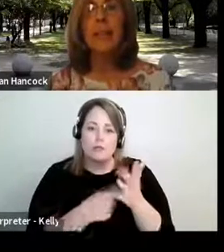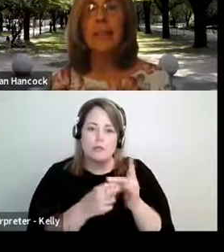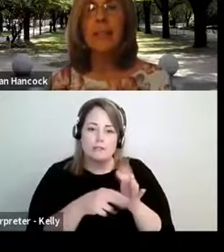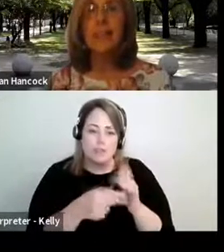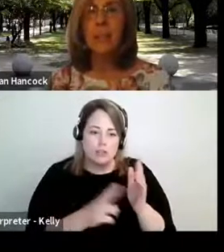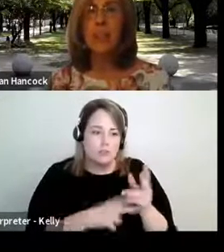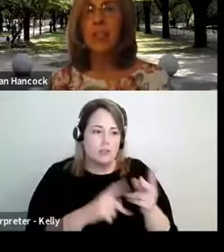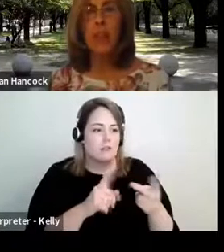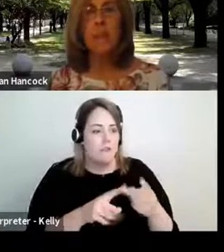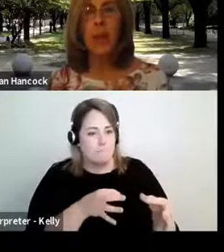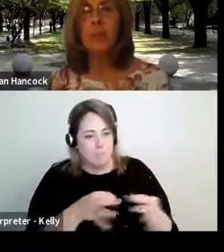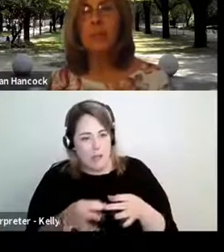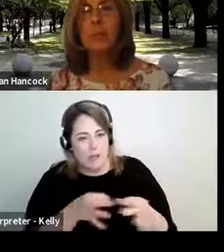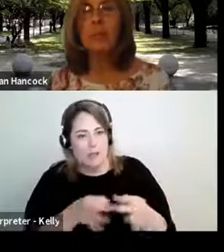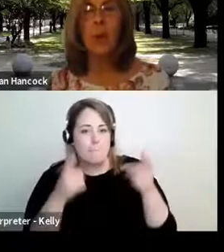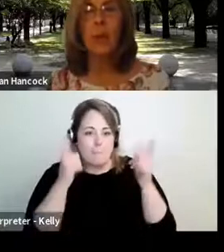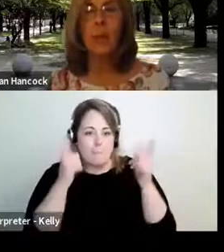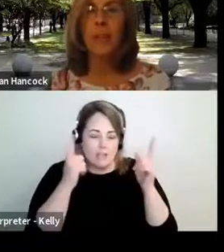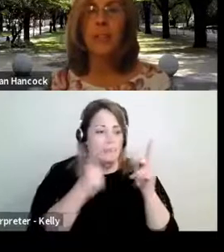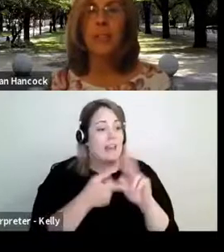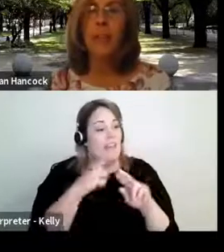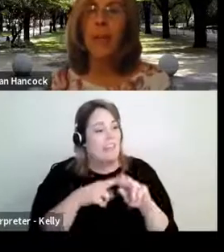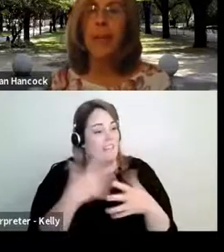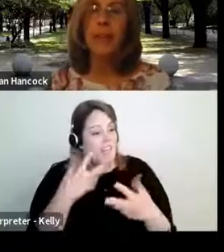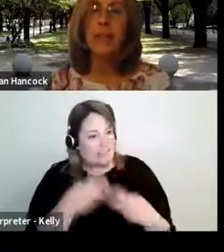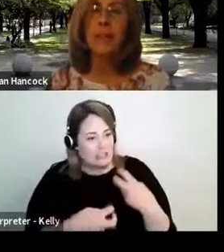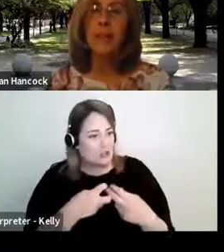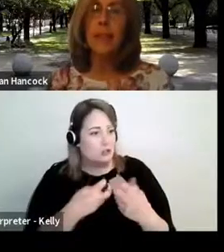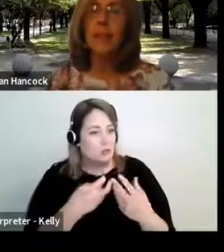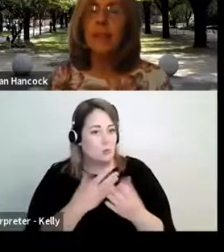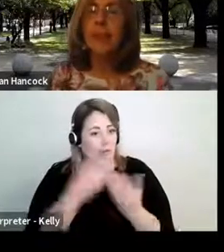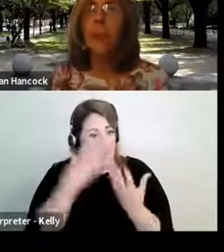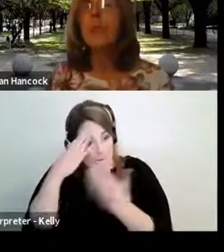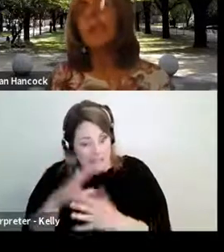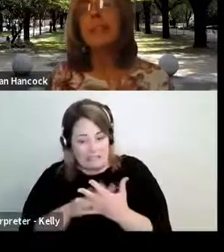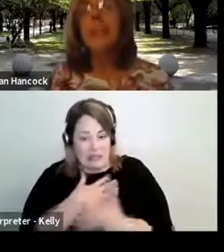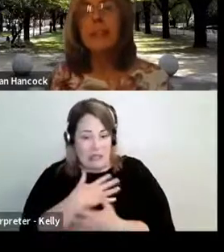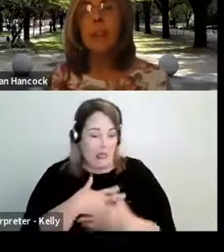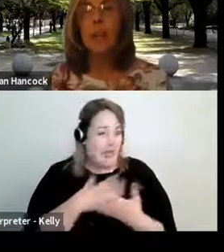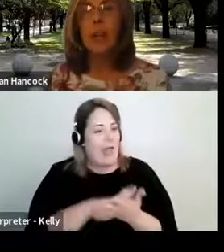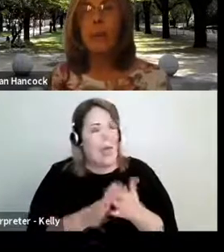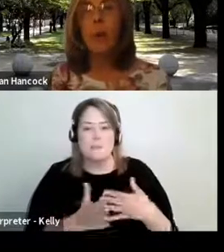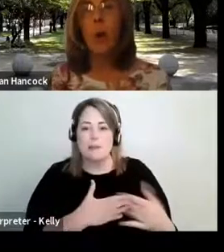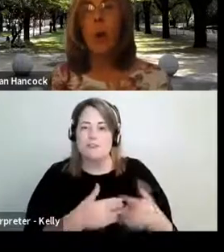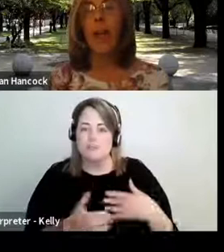assisting with issues around adjustment to accommodation, that it – and it doesn’t involve